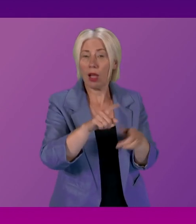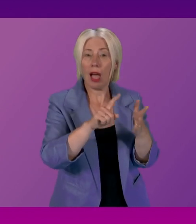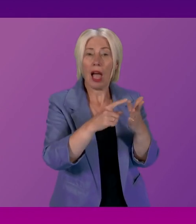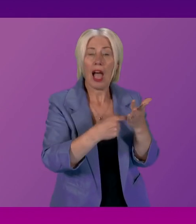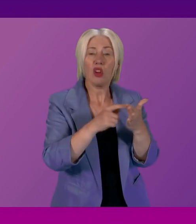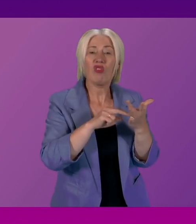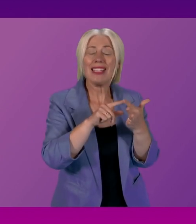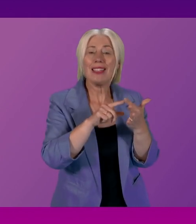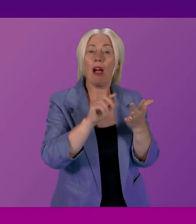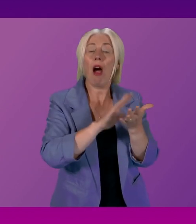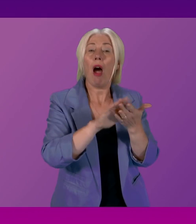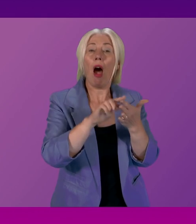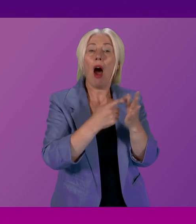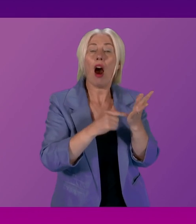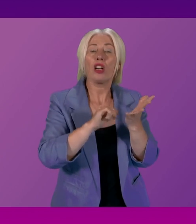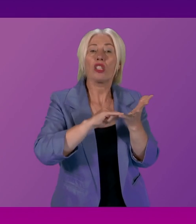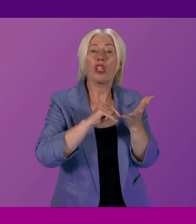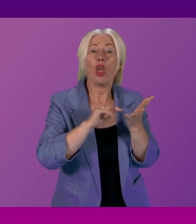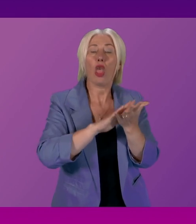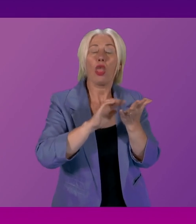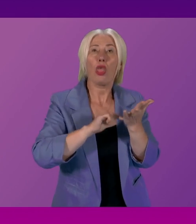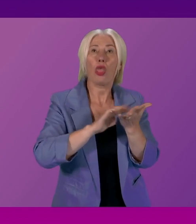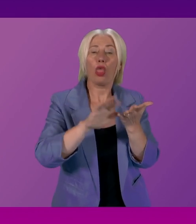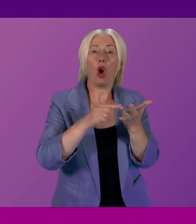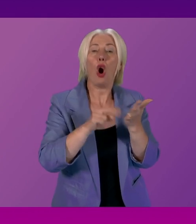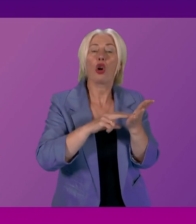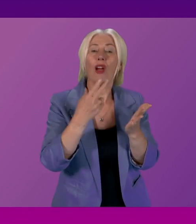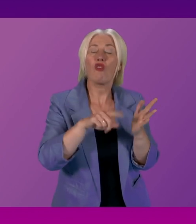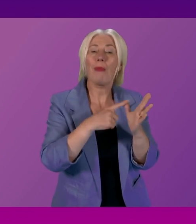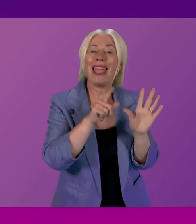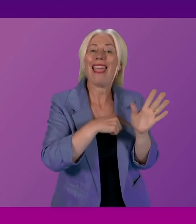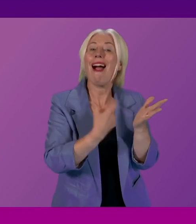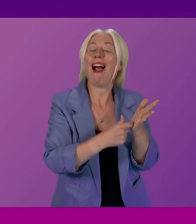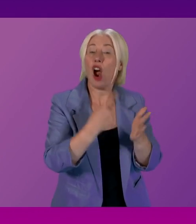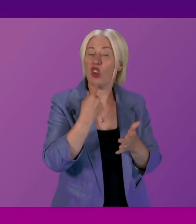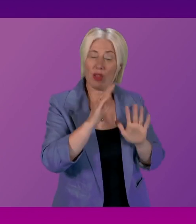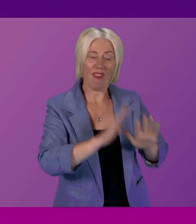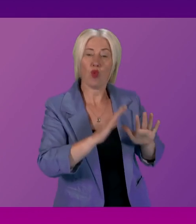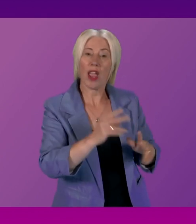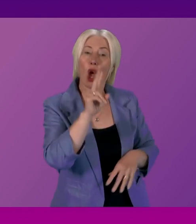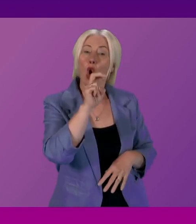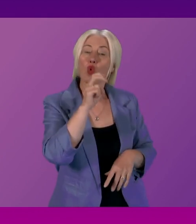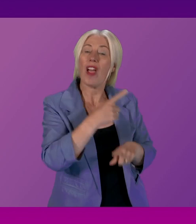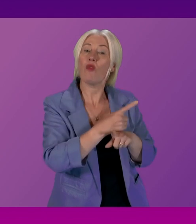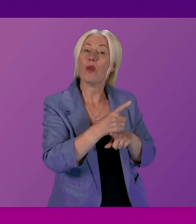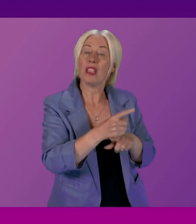Irene Hartshorn from Ayr was told that she needed to wait 12 weeks for ovarian cancer surgery.